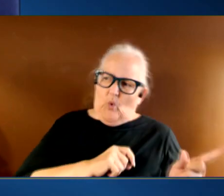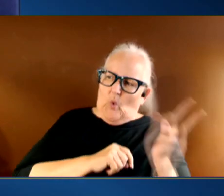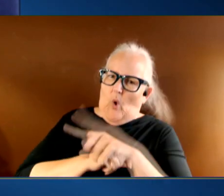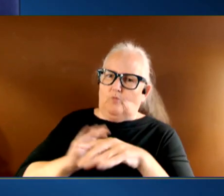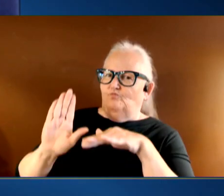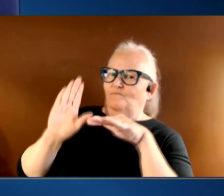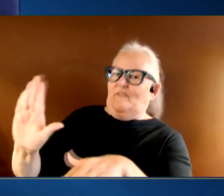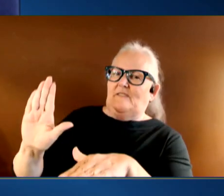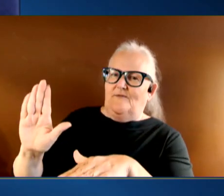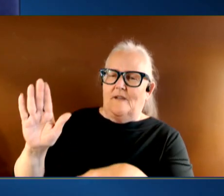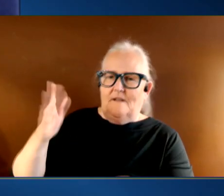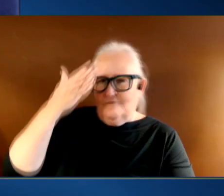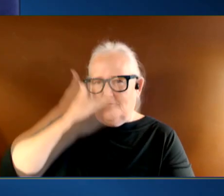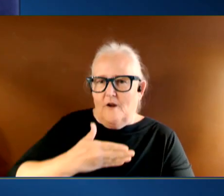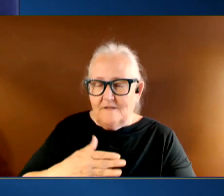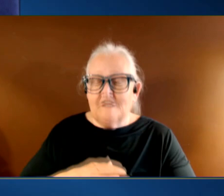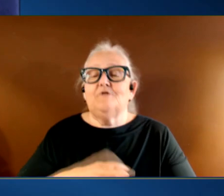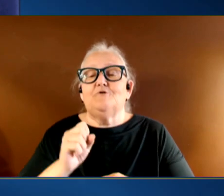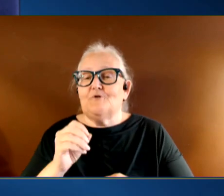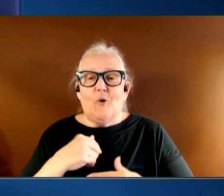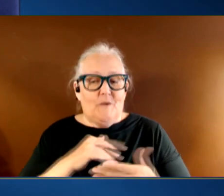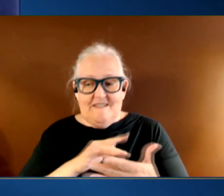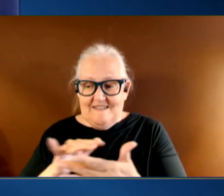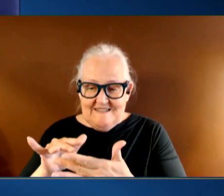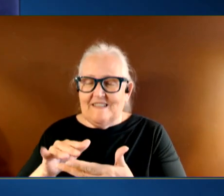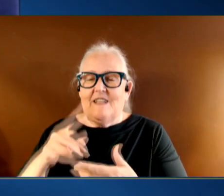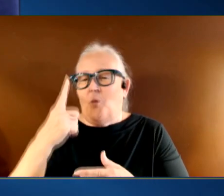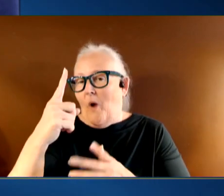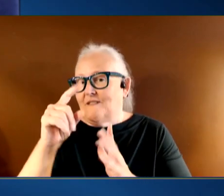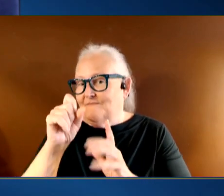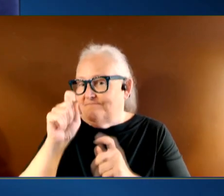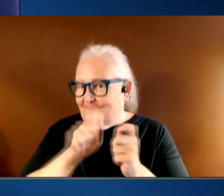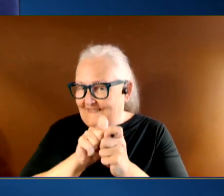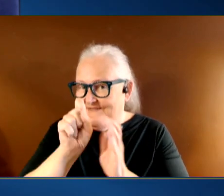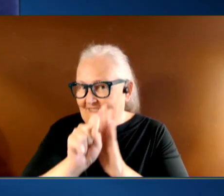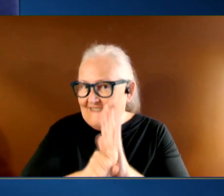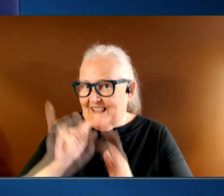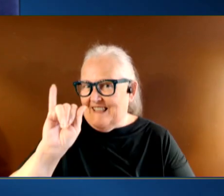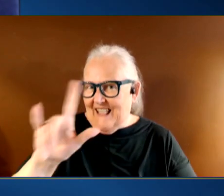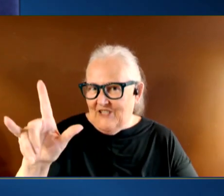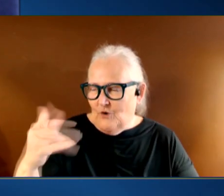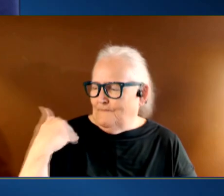what this looks like is in Illinois. So, in 2021, there was an Illinois DRB meeting.